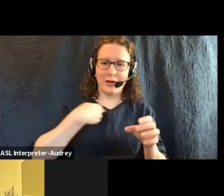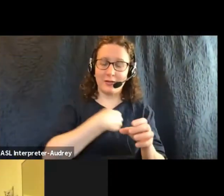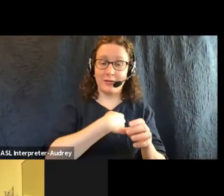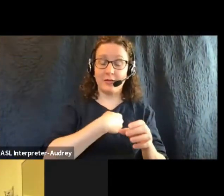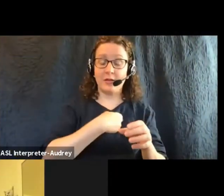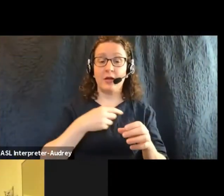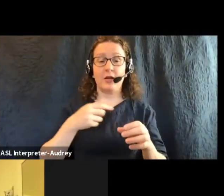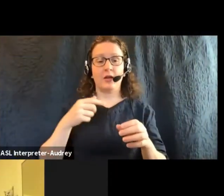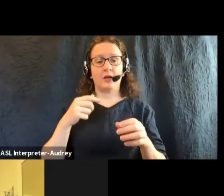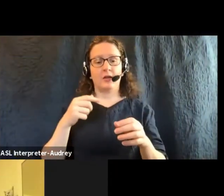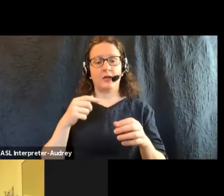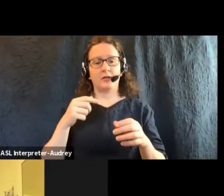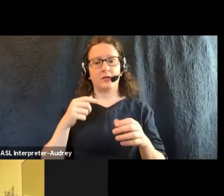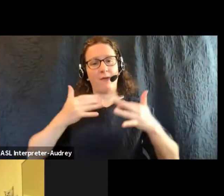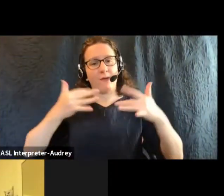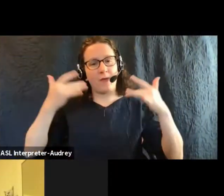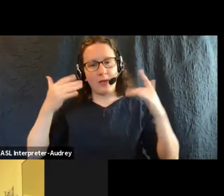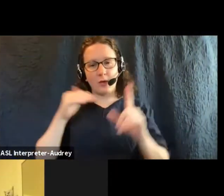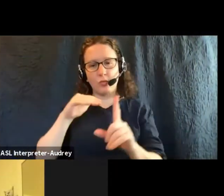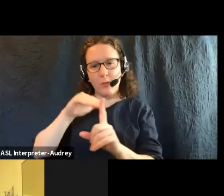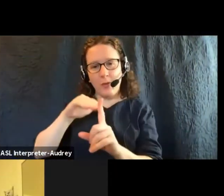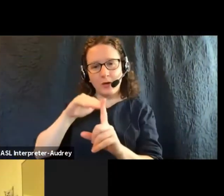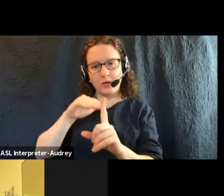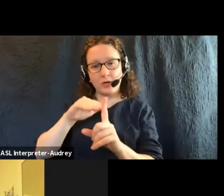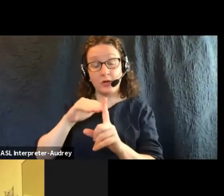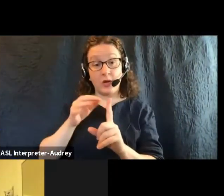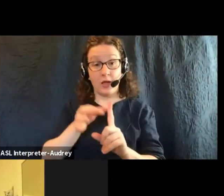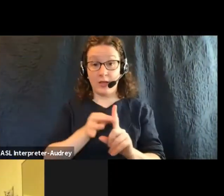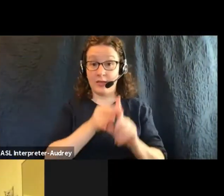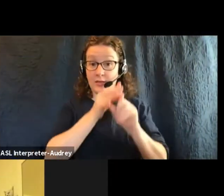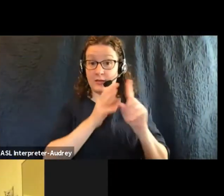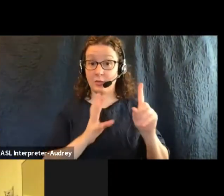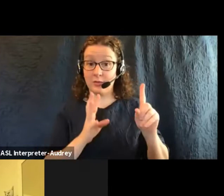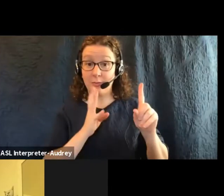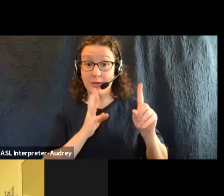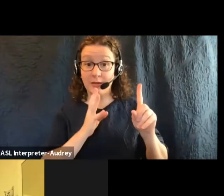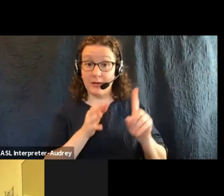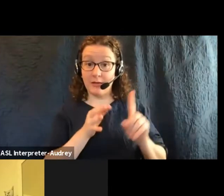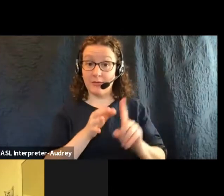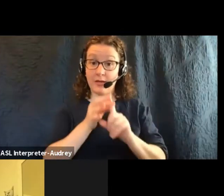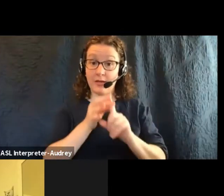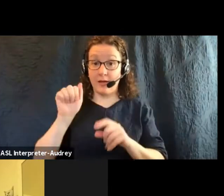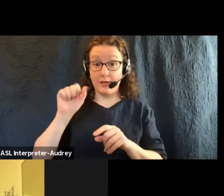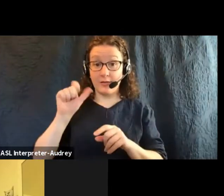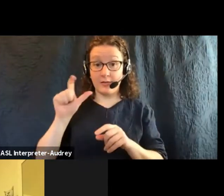As a friendly reminder, unless you are speaking or unless you are an ASL interpreter your